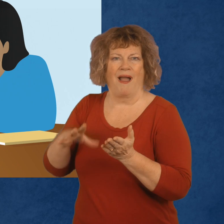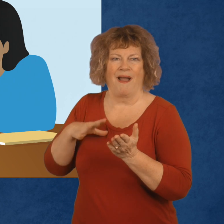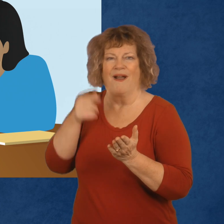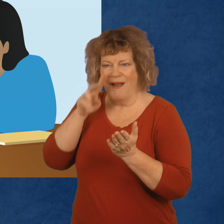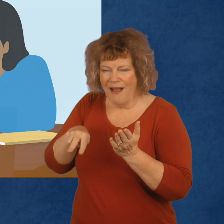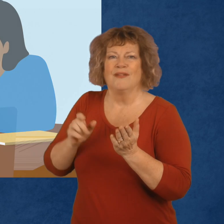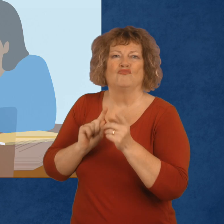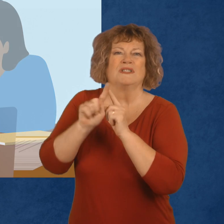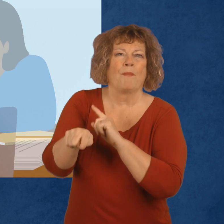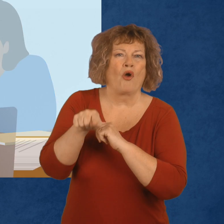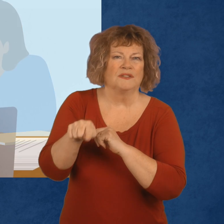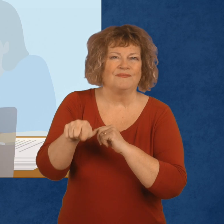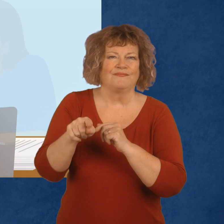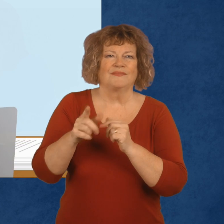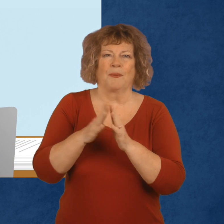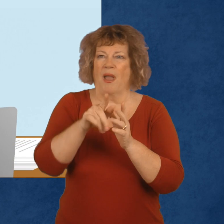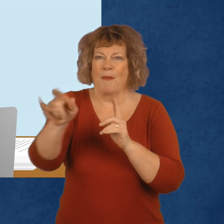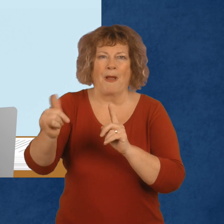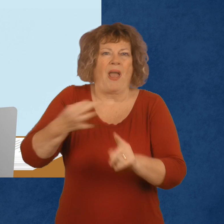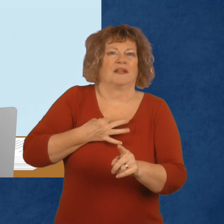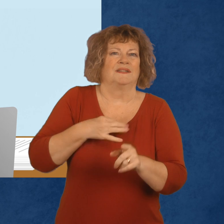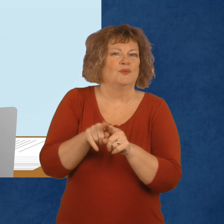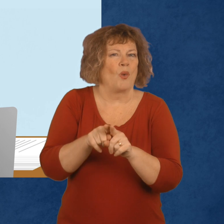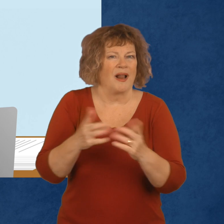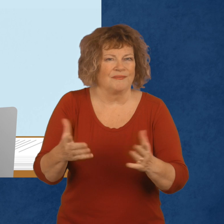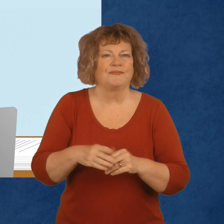Use these notes as a checklist rather than a prepared speech.